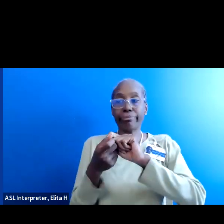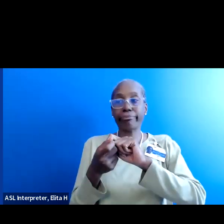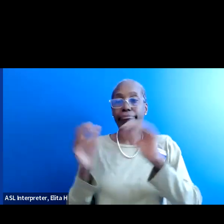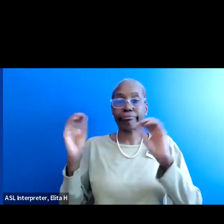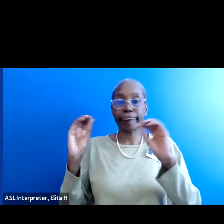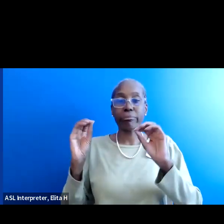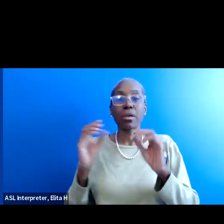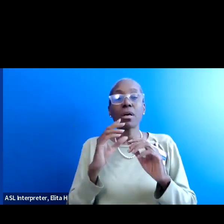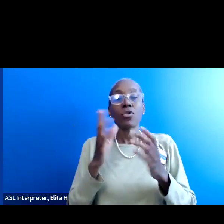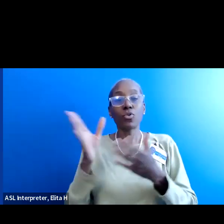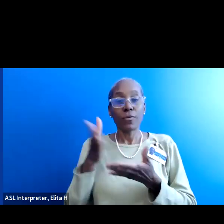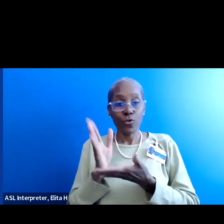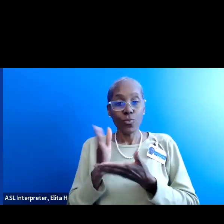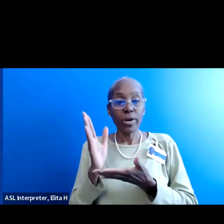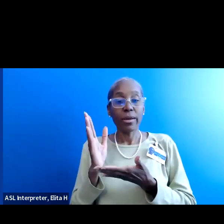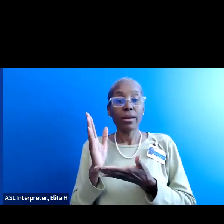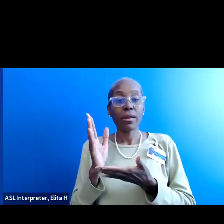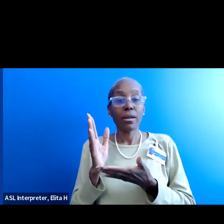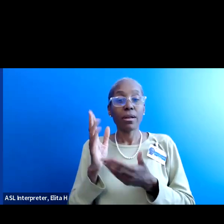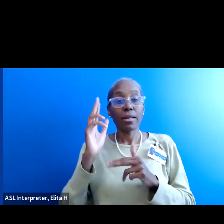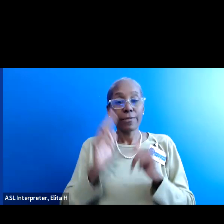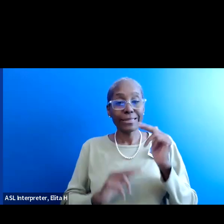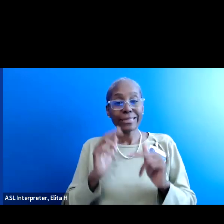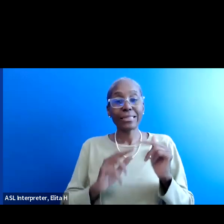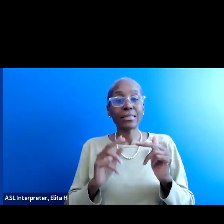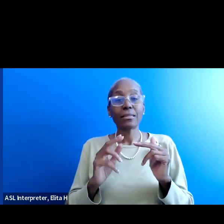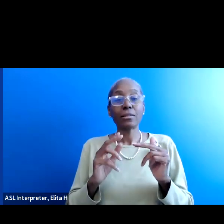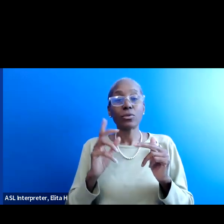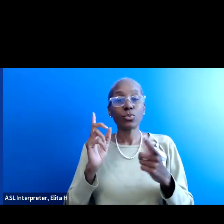You have the right, the facility must protect and facilitate